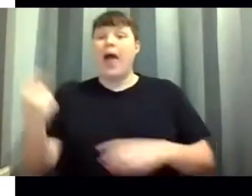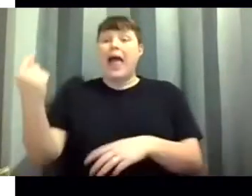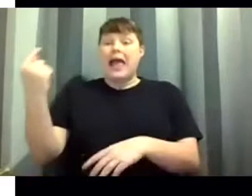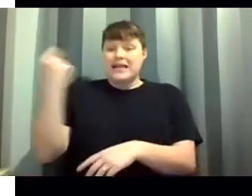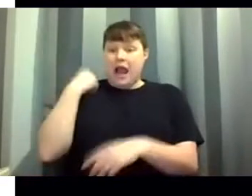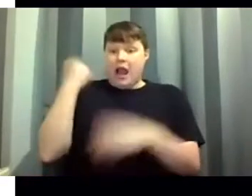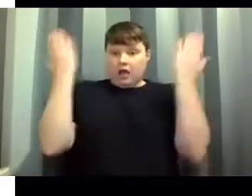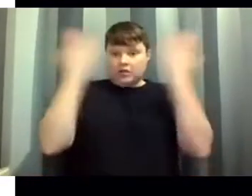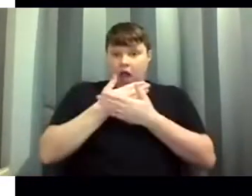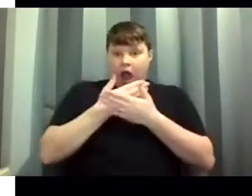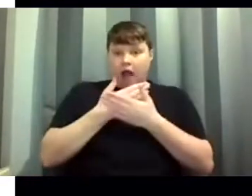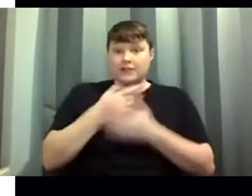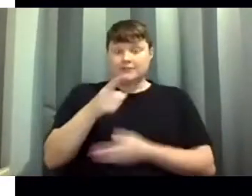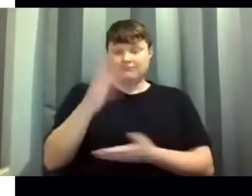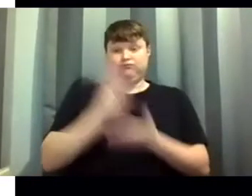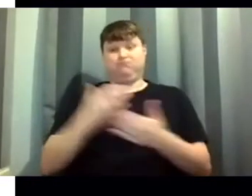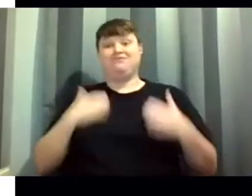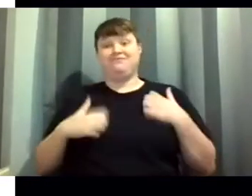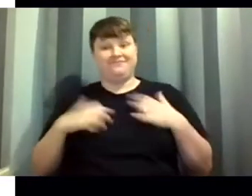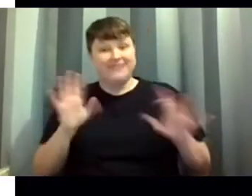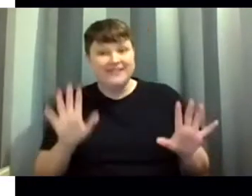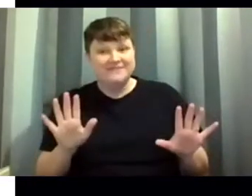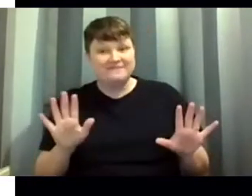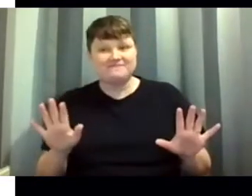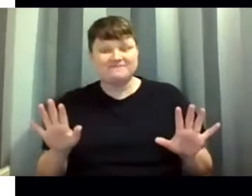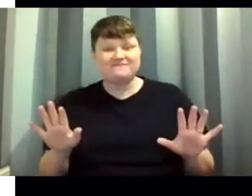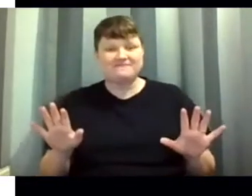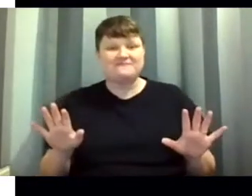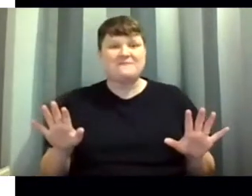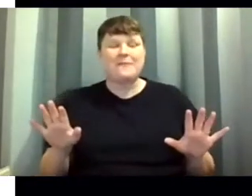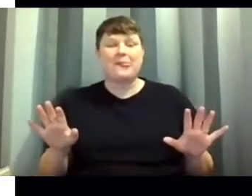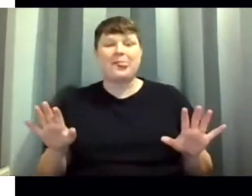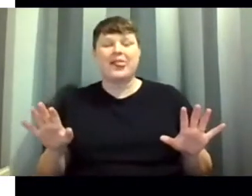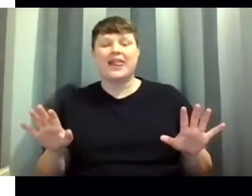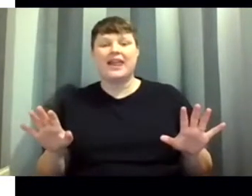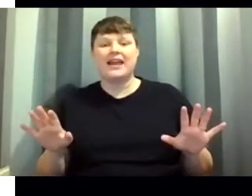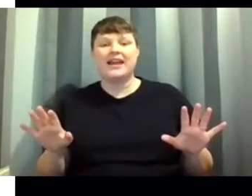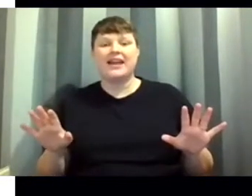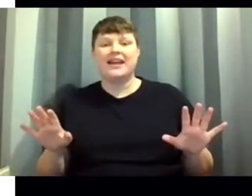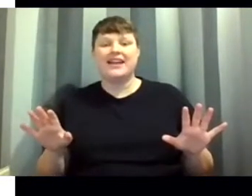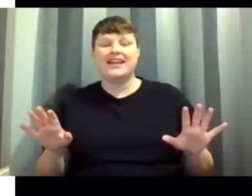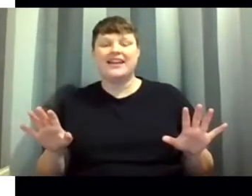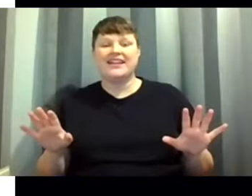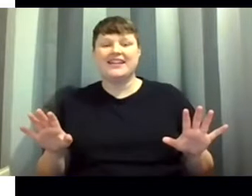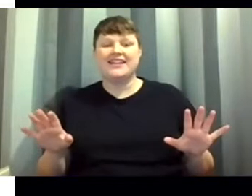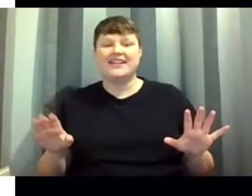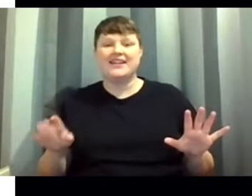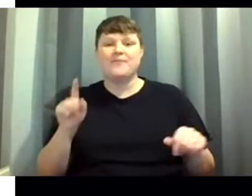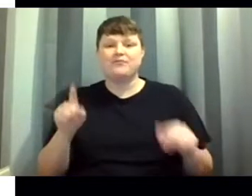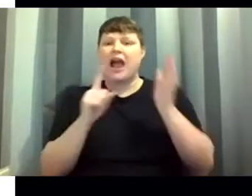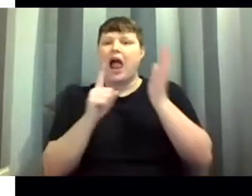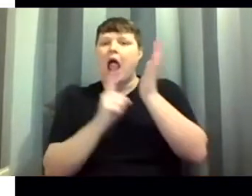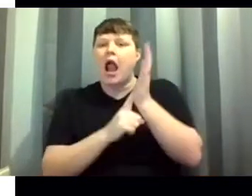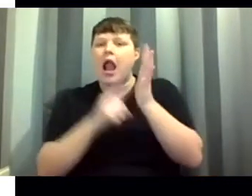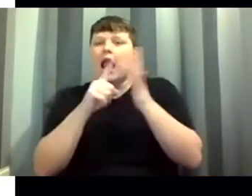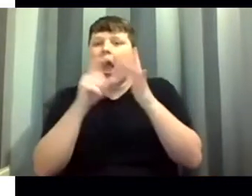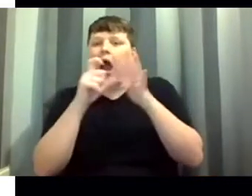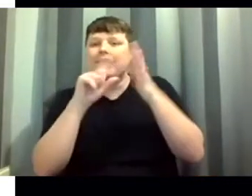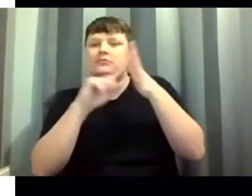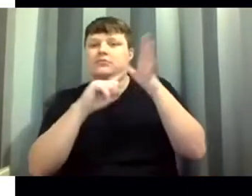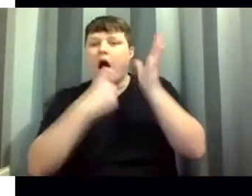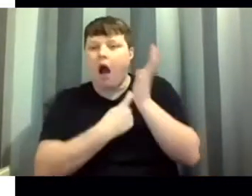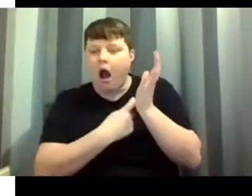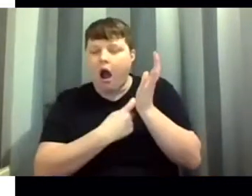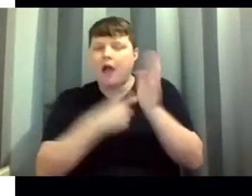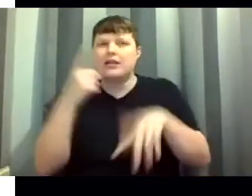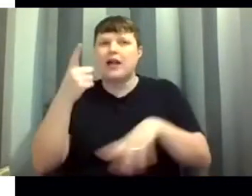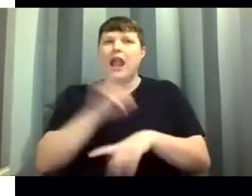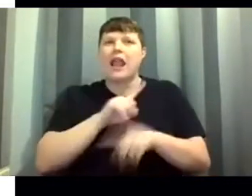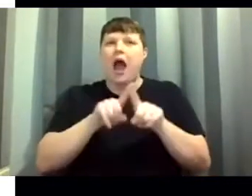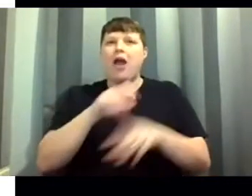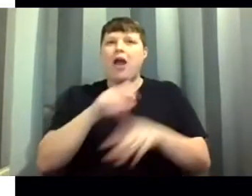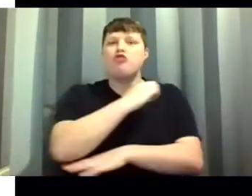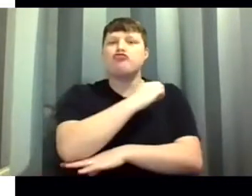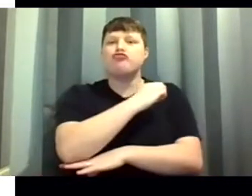very exciting), I've got a plot from the Lidar - which is radar but with a laser - and that